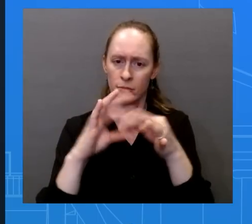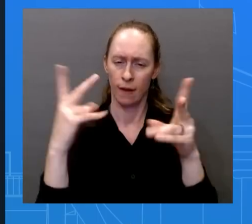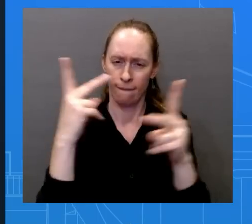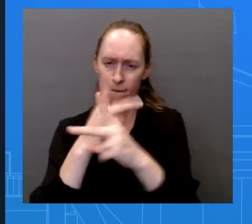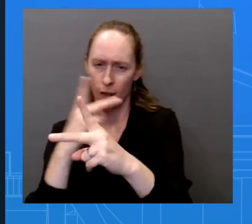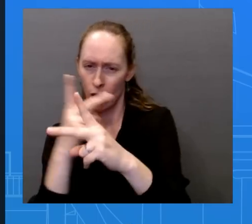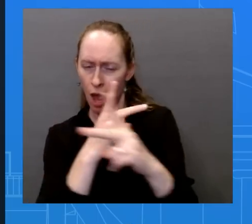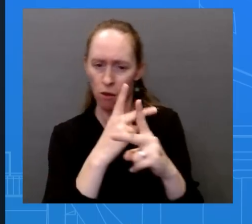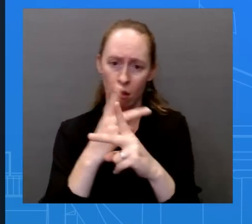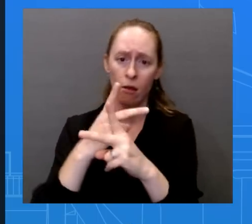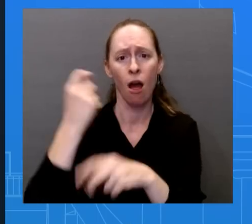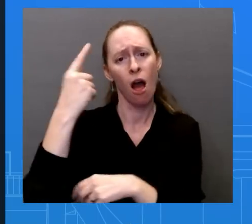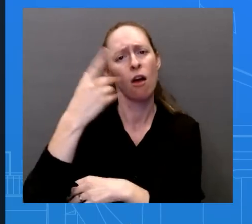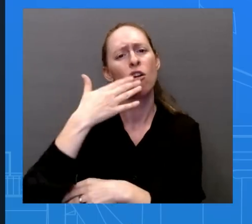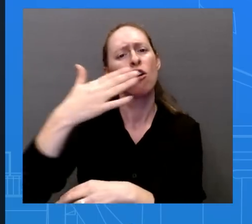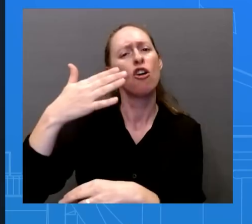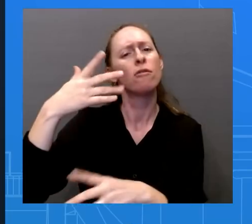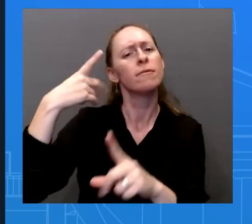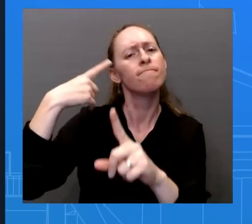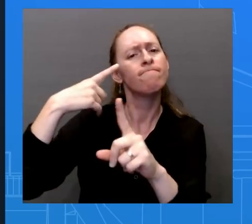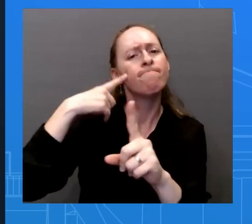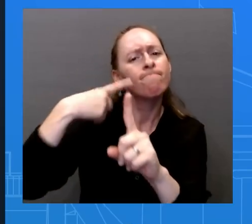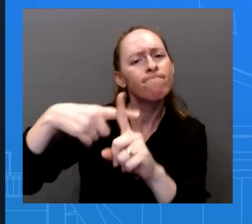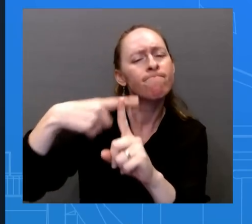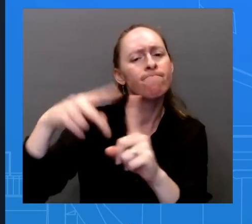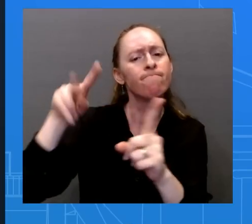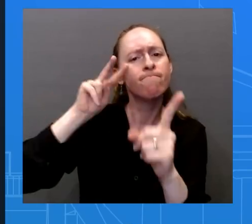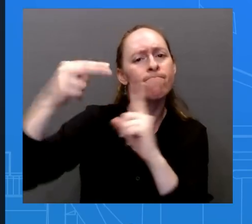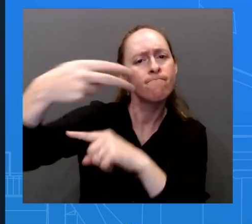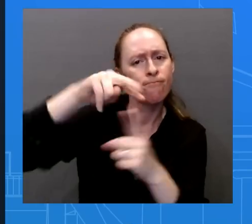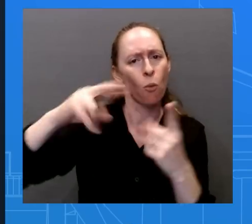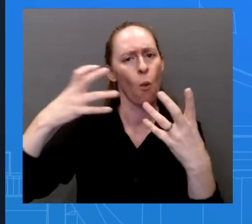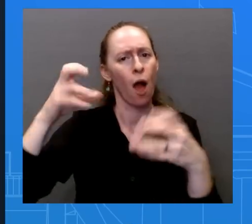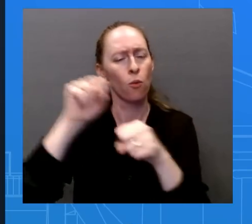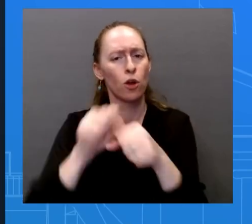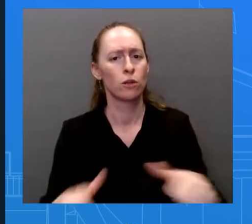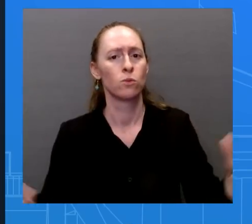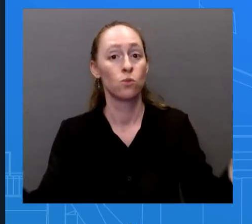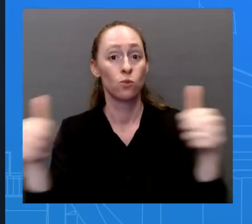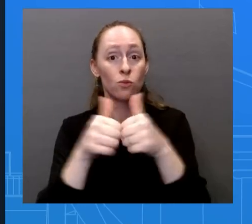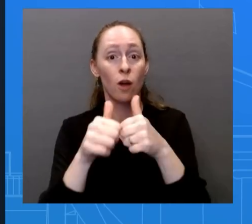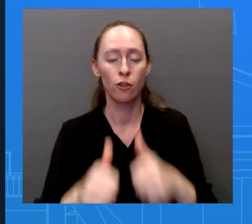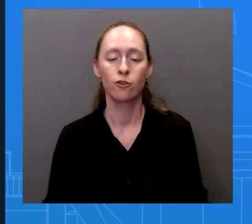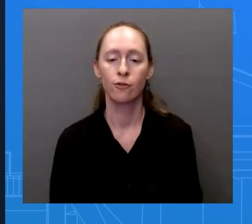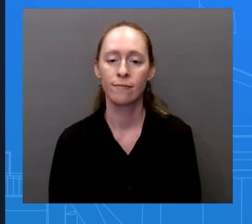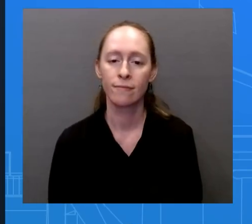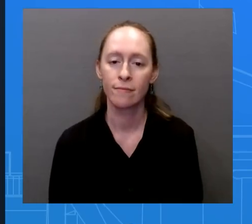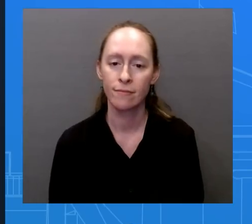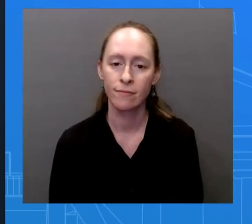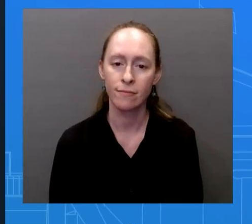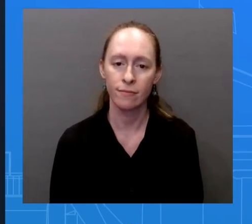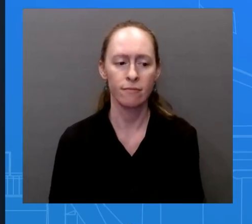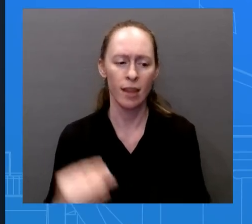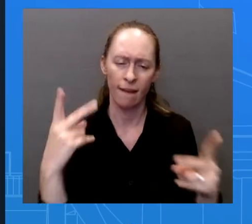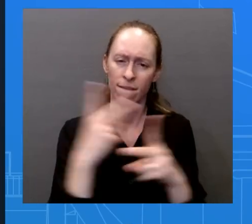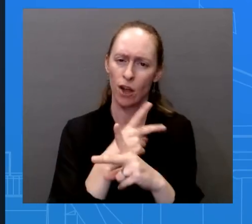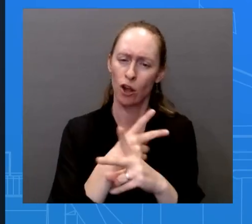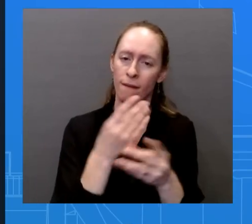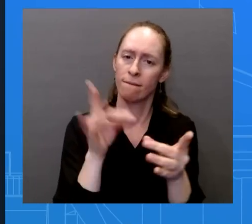to reach a mutual acceptable solution. And so, again, it is -- it is for them to work through this. We have seen this for many years.